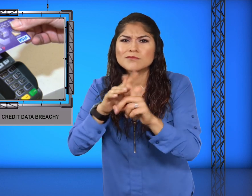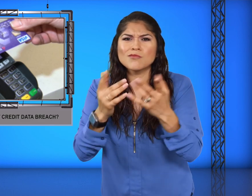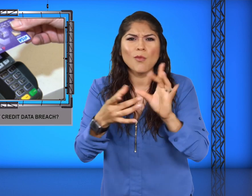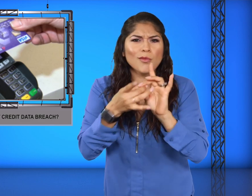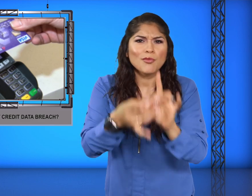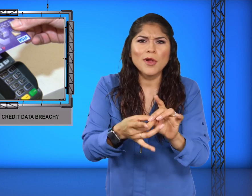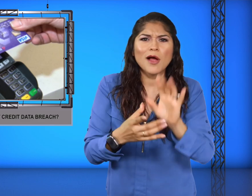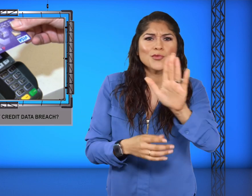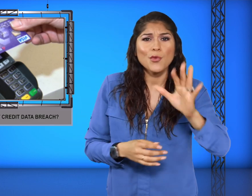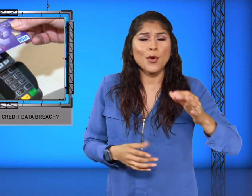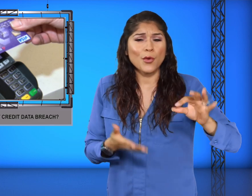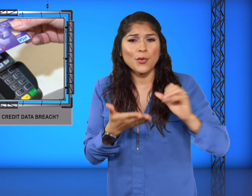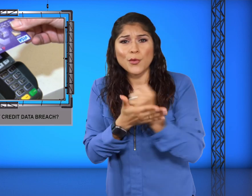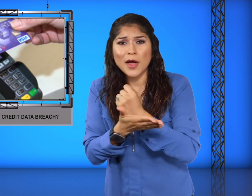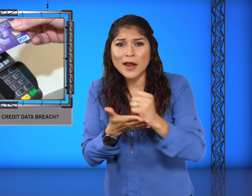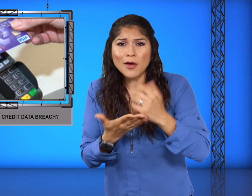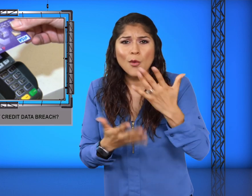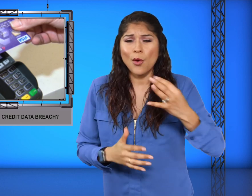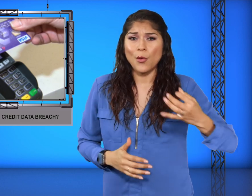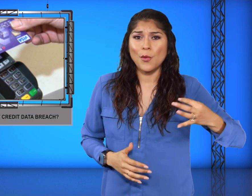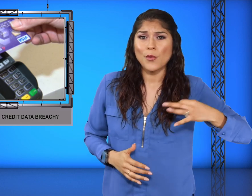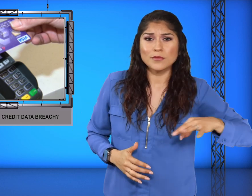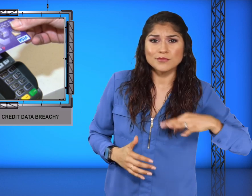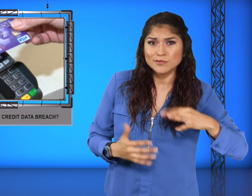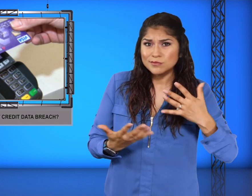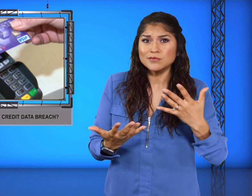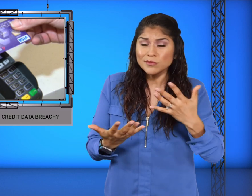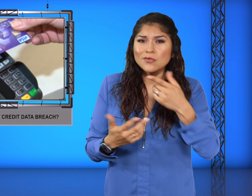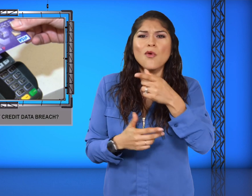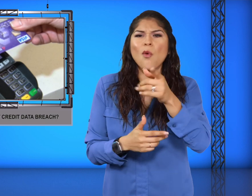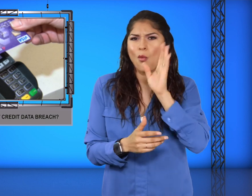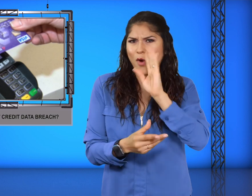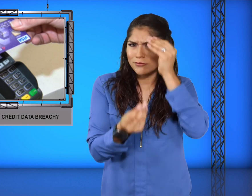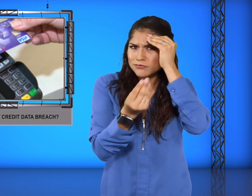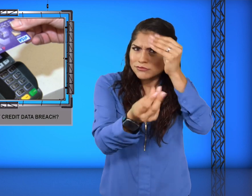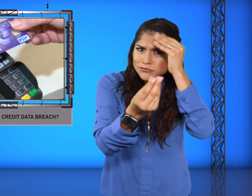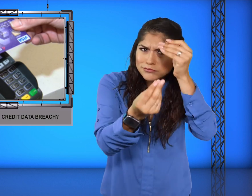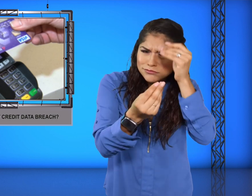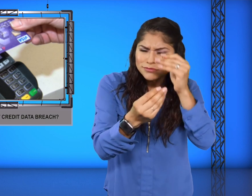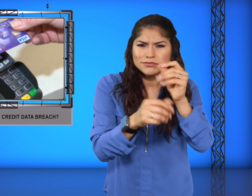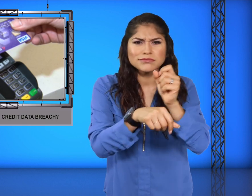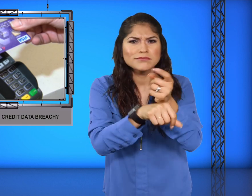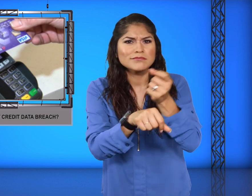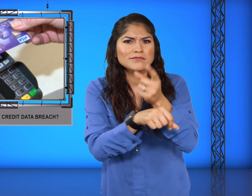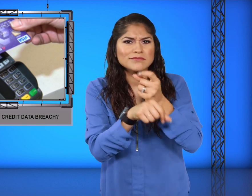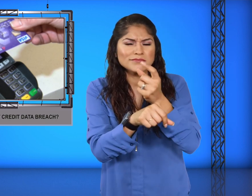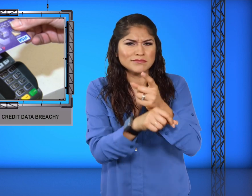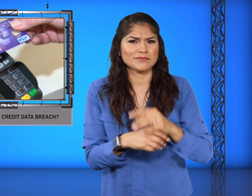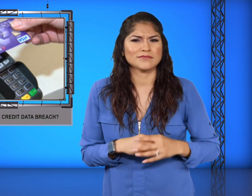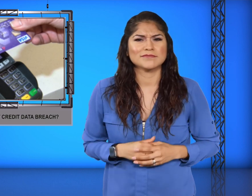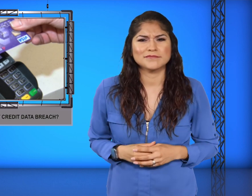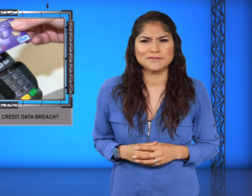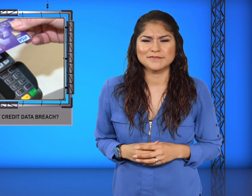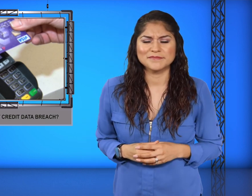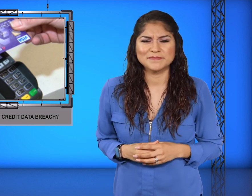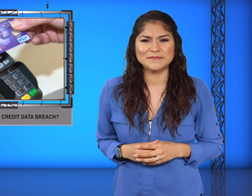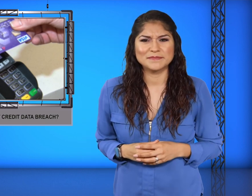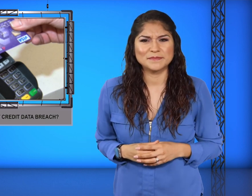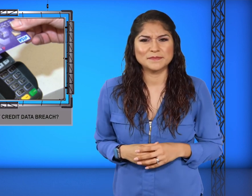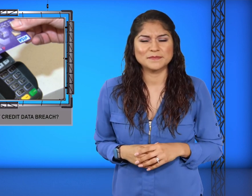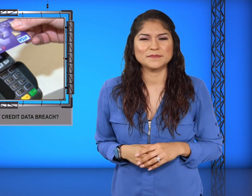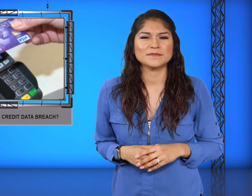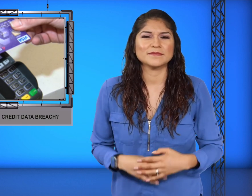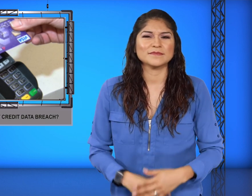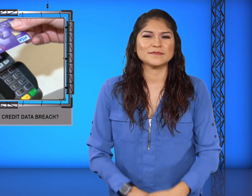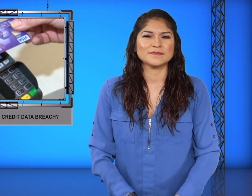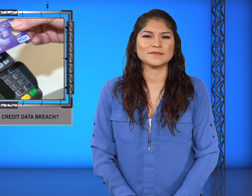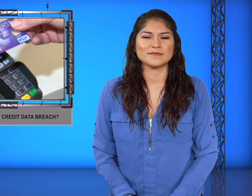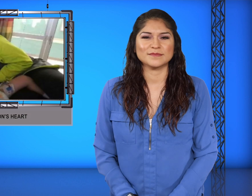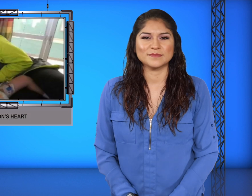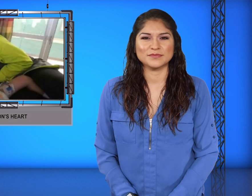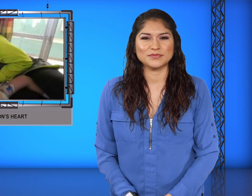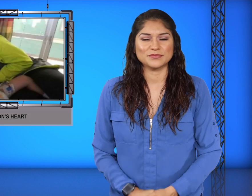under your ID will be sent to your inbox.